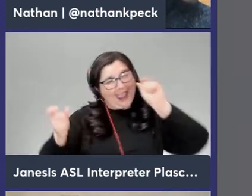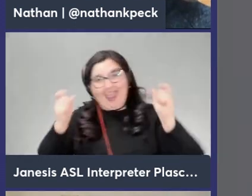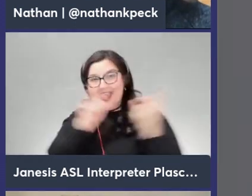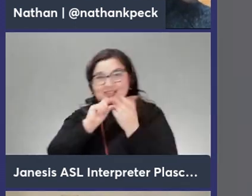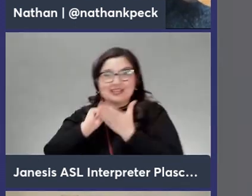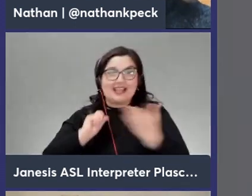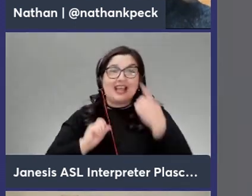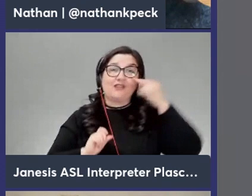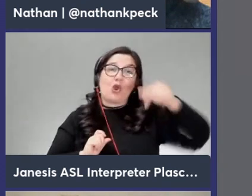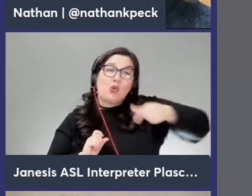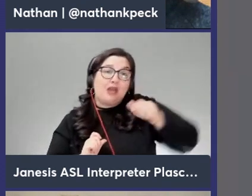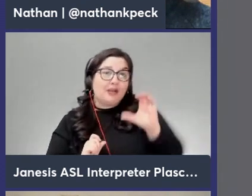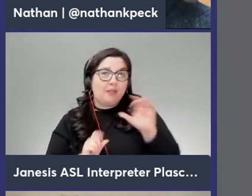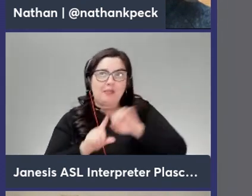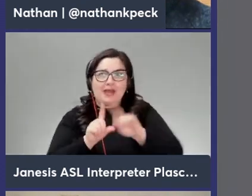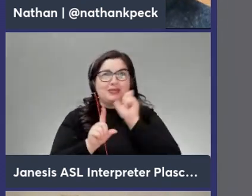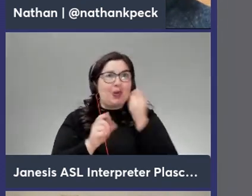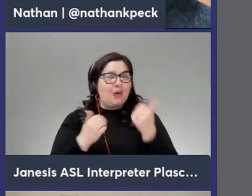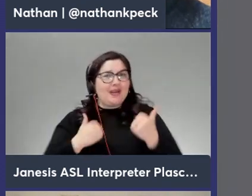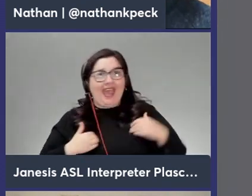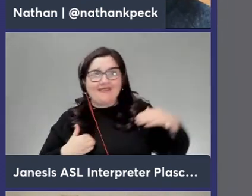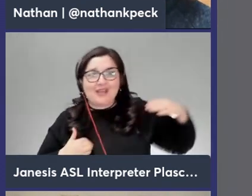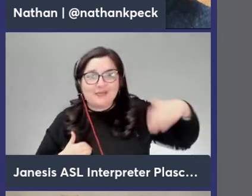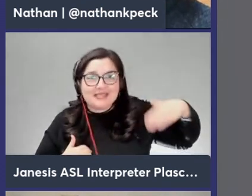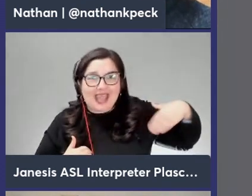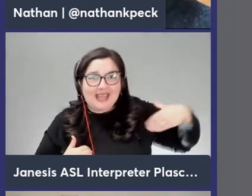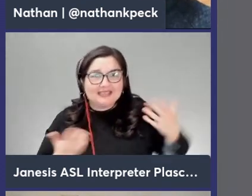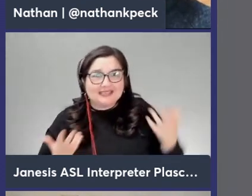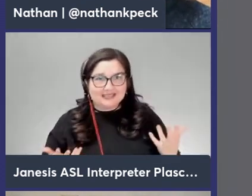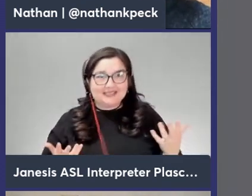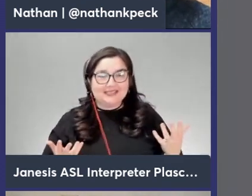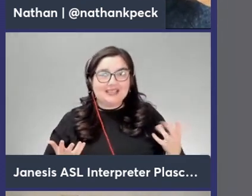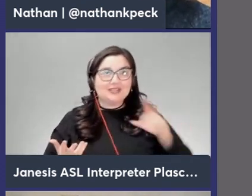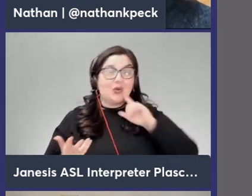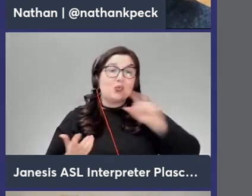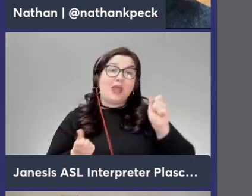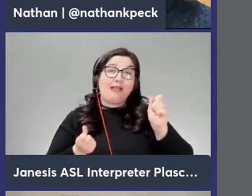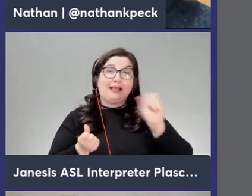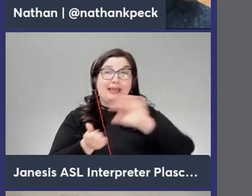but we don't even have them yet, and so we... The amount of things that you could